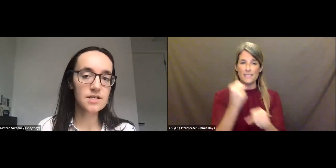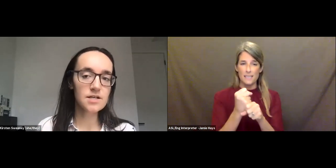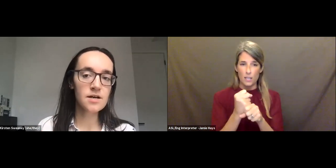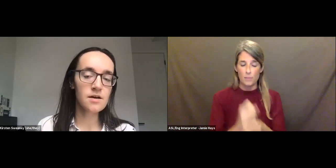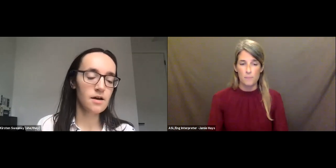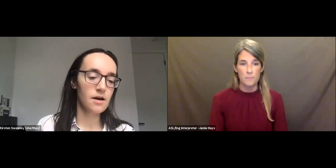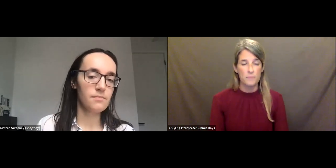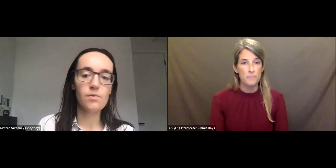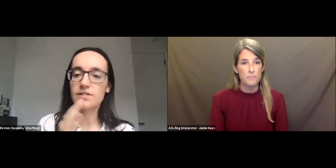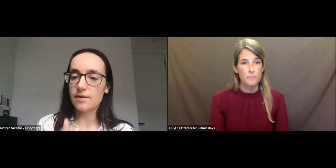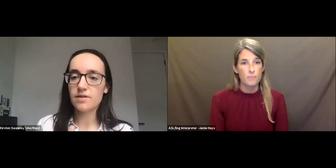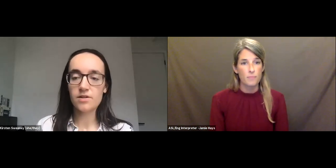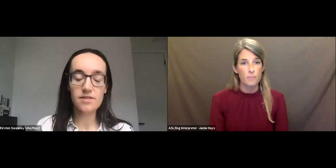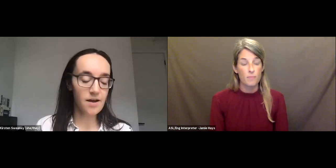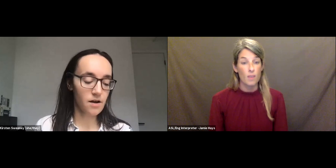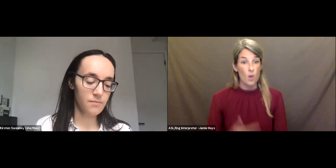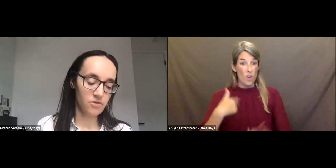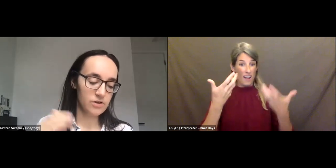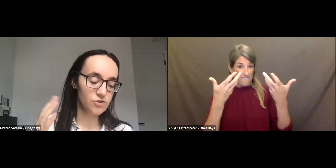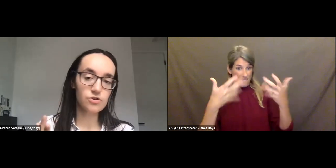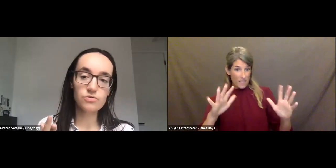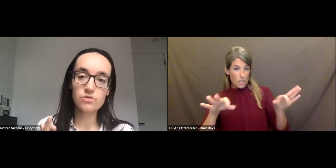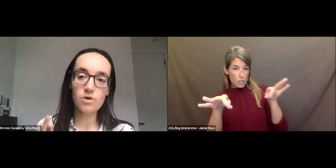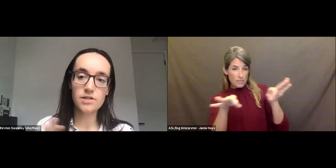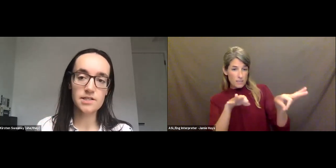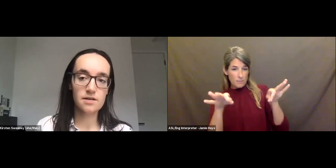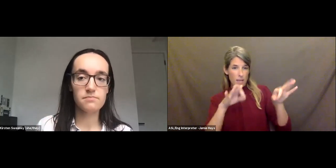year. Once I'm done with that, I'll introduce you all to some